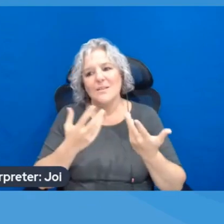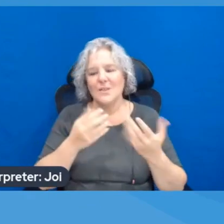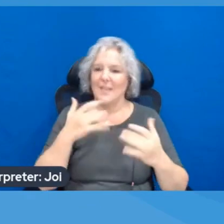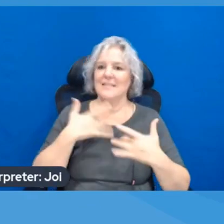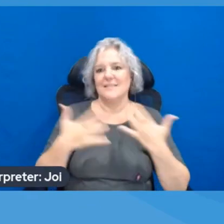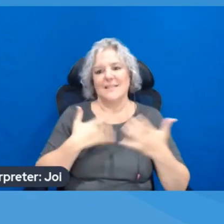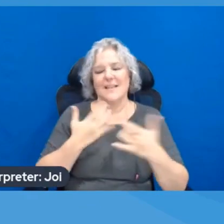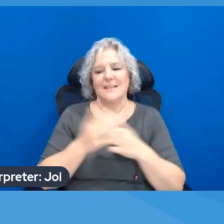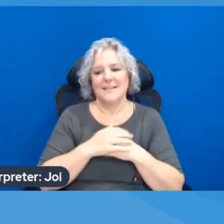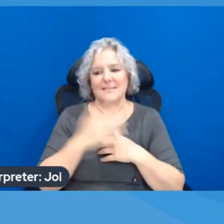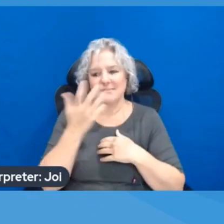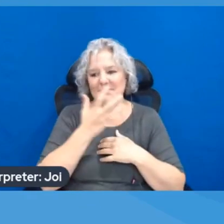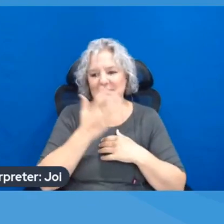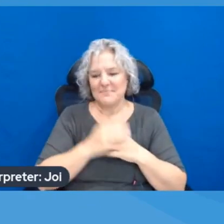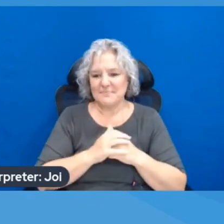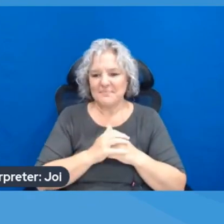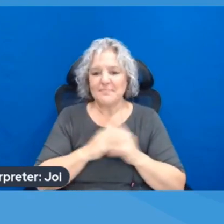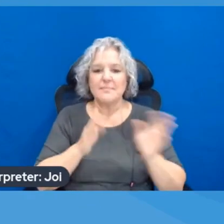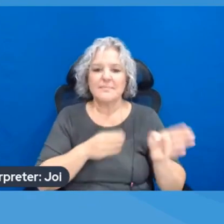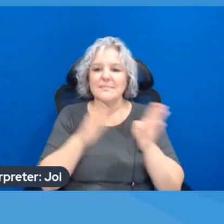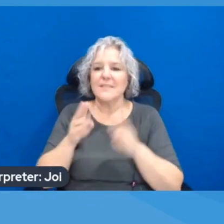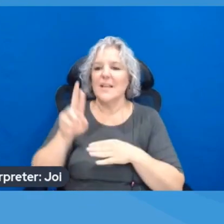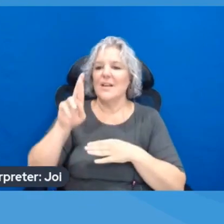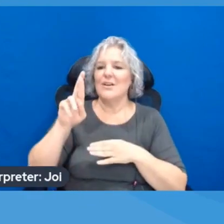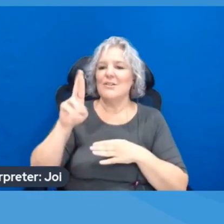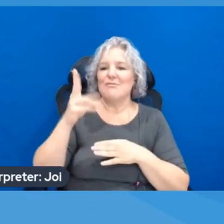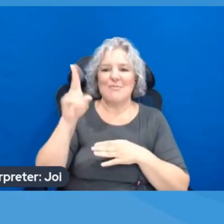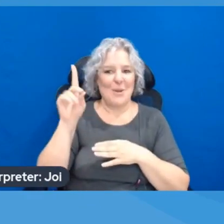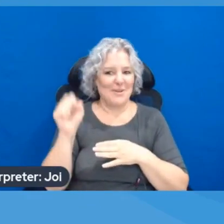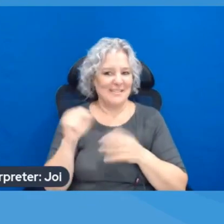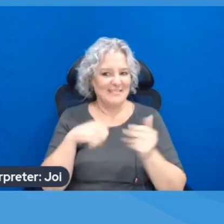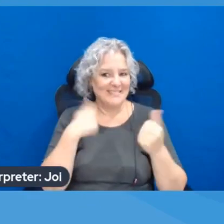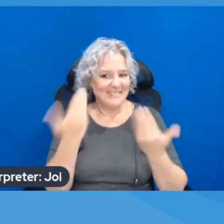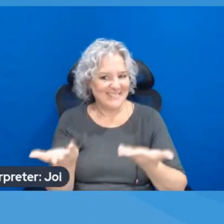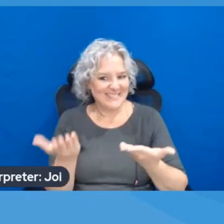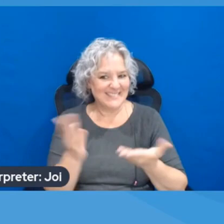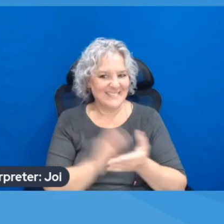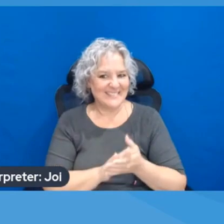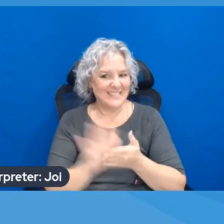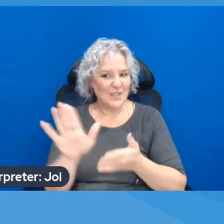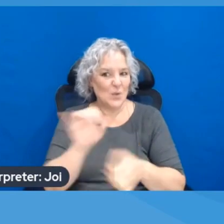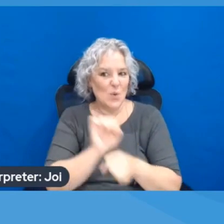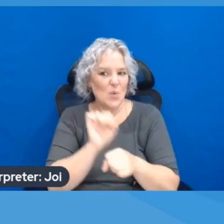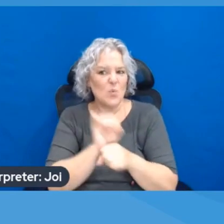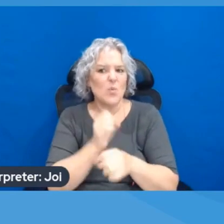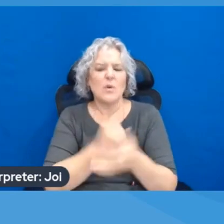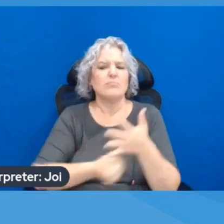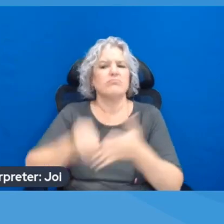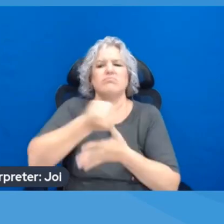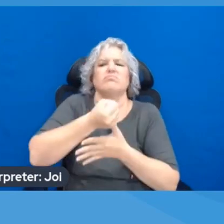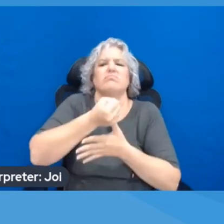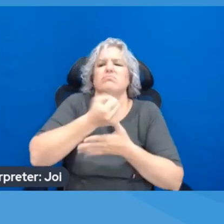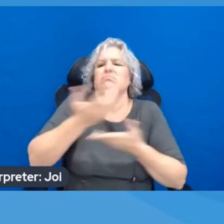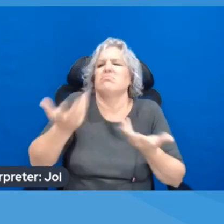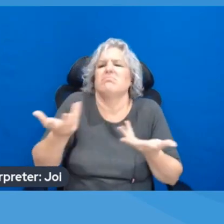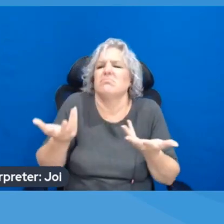Rhodus, I wanna bring it back over to you. How about in your work in terms of priorities and any takeaways